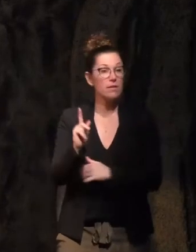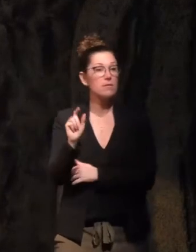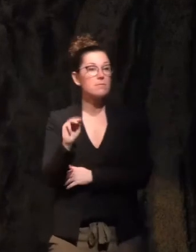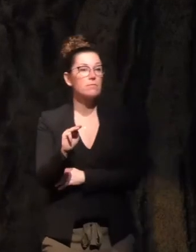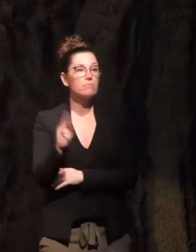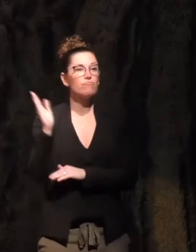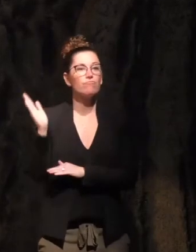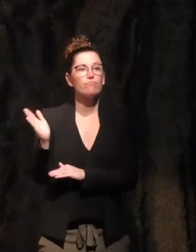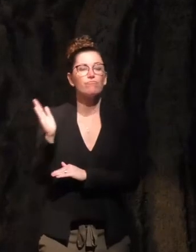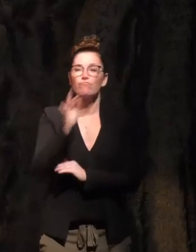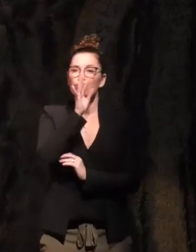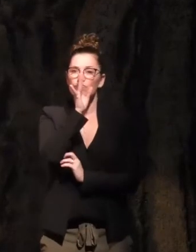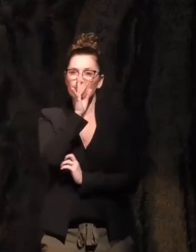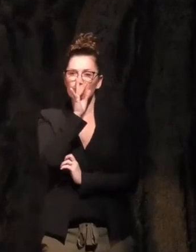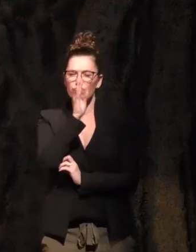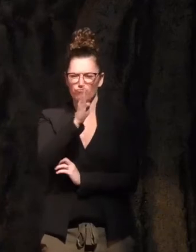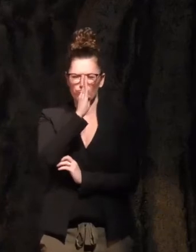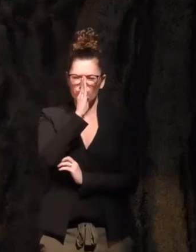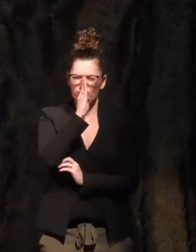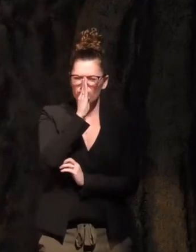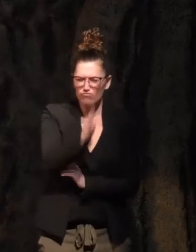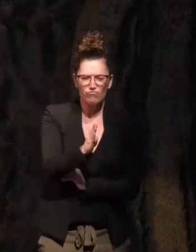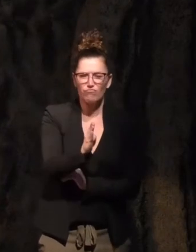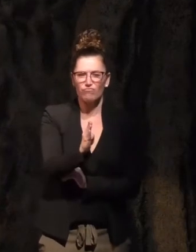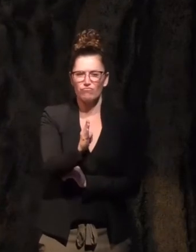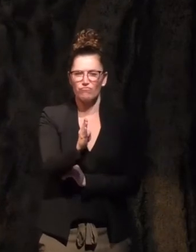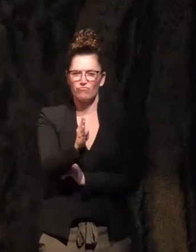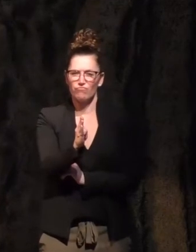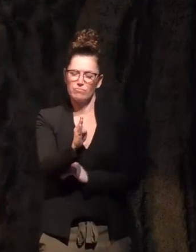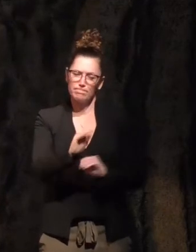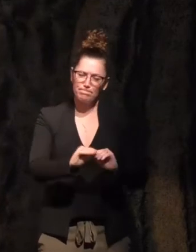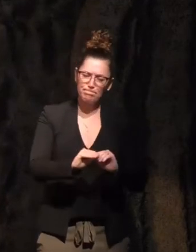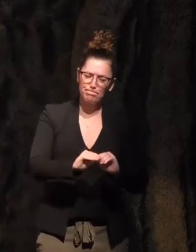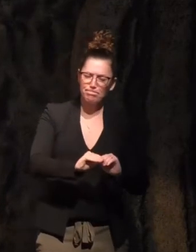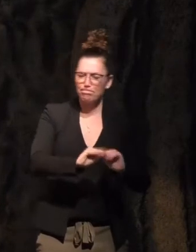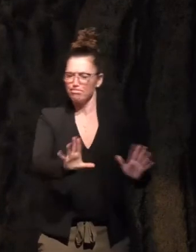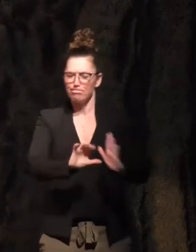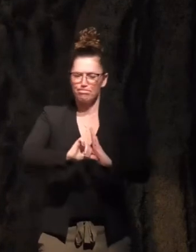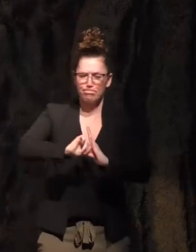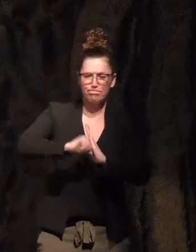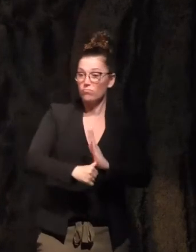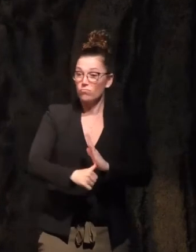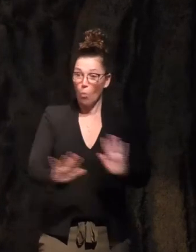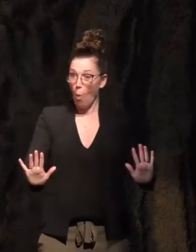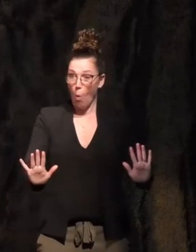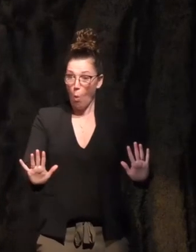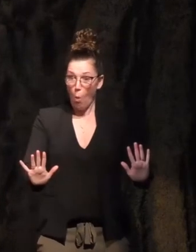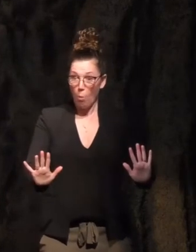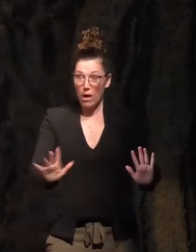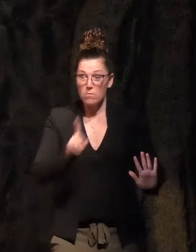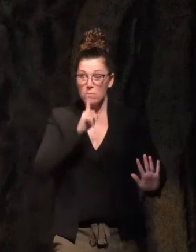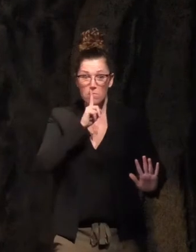in absolutely direct unqualified terms without I might add, being blamey or mean at all,